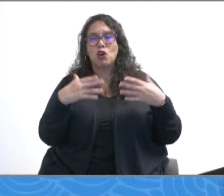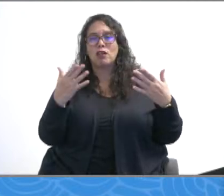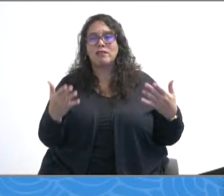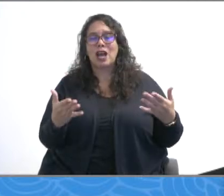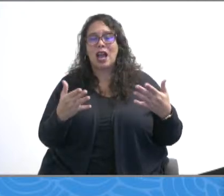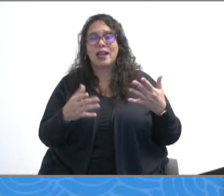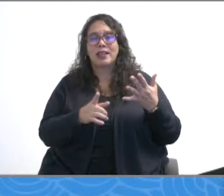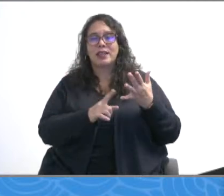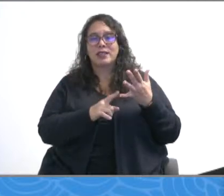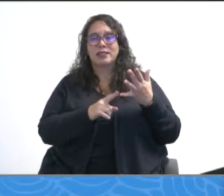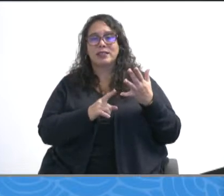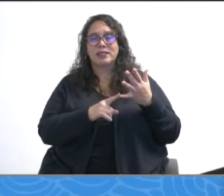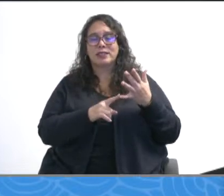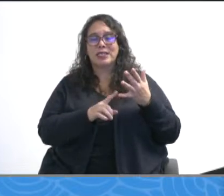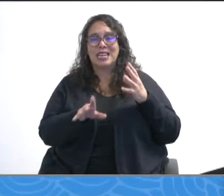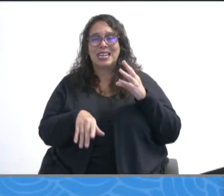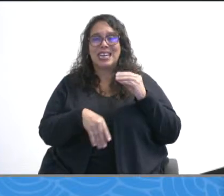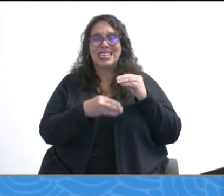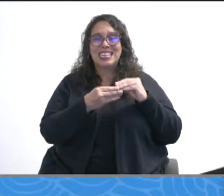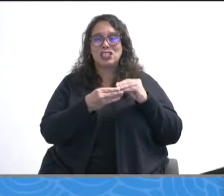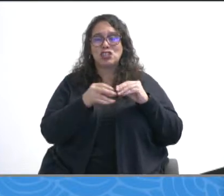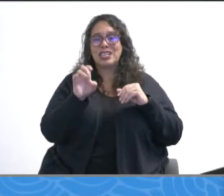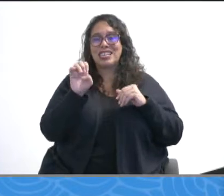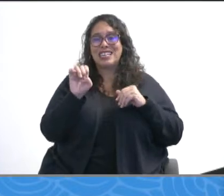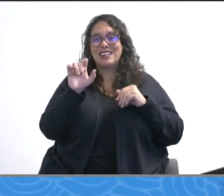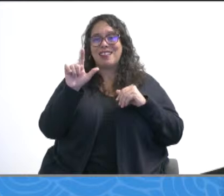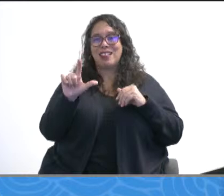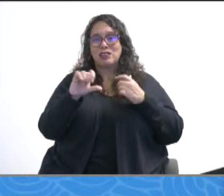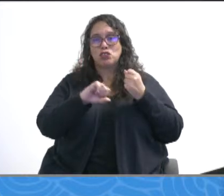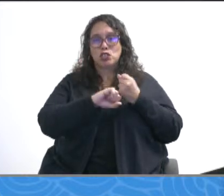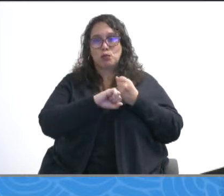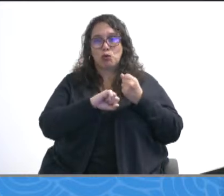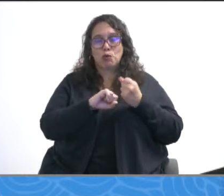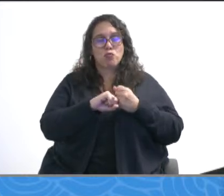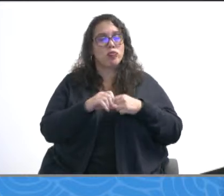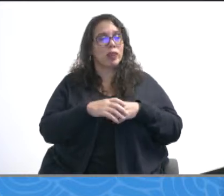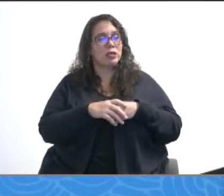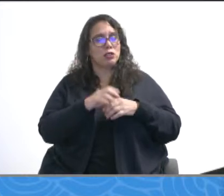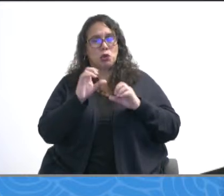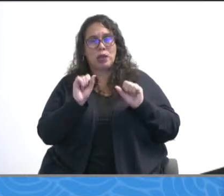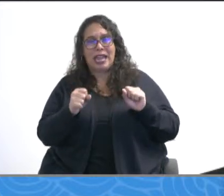with some new interpreter positions. So what you'll be able to see from our LCAP update